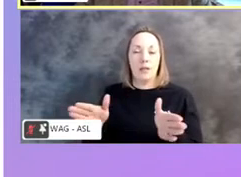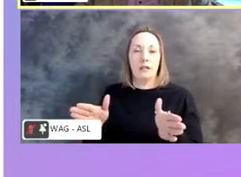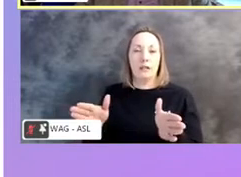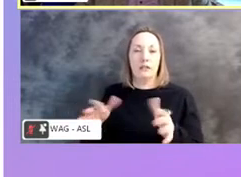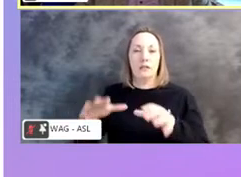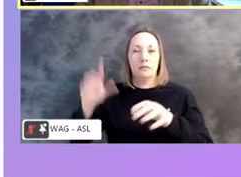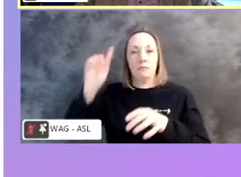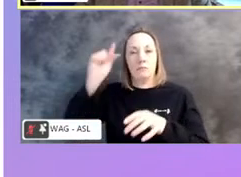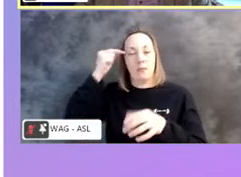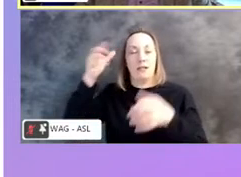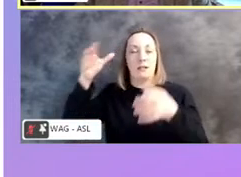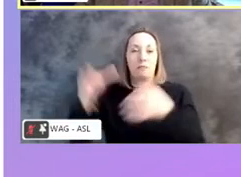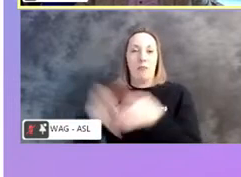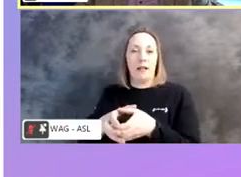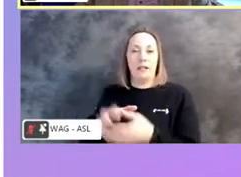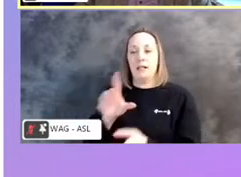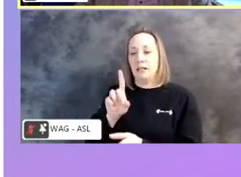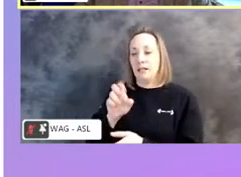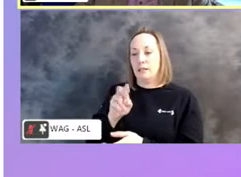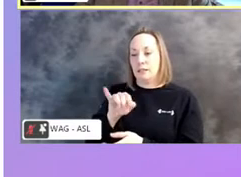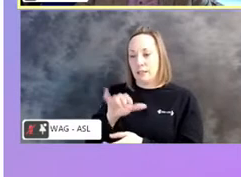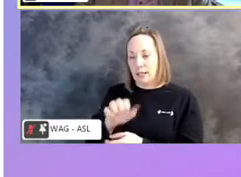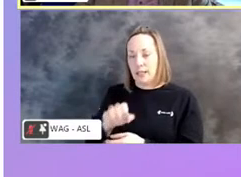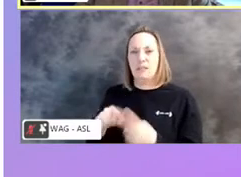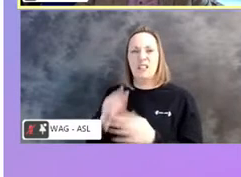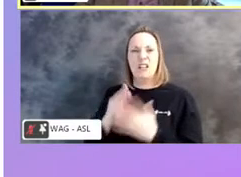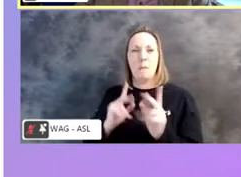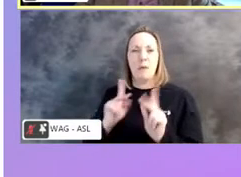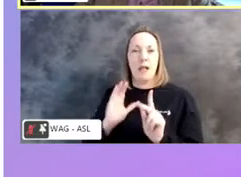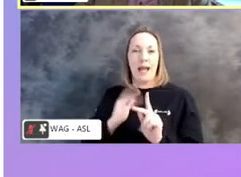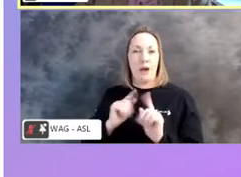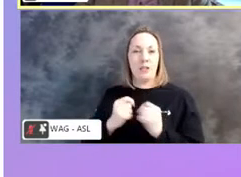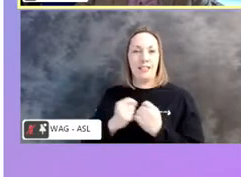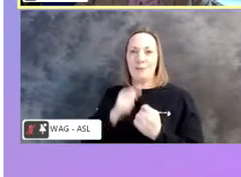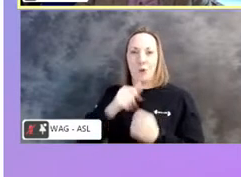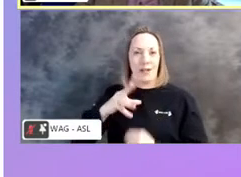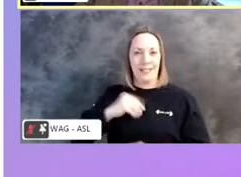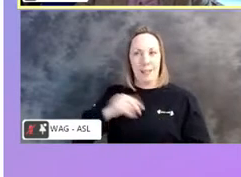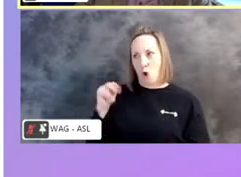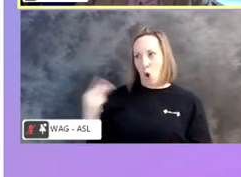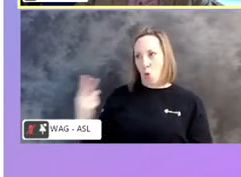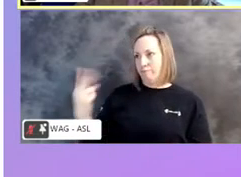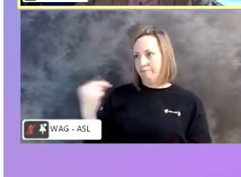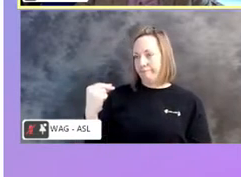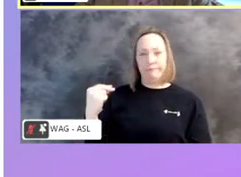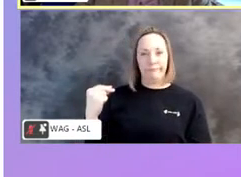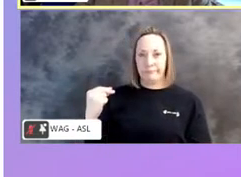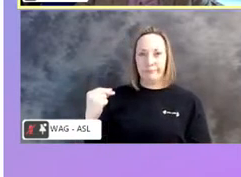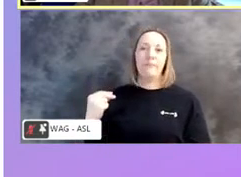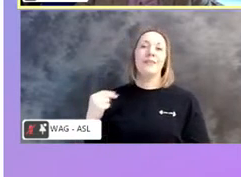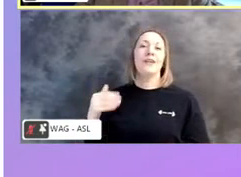do know what they are doing about this. We are still working to engage with some public bodies. With Denise